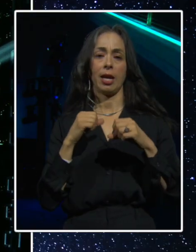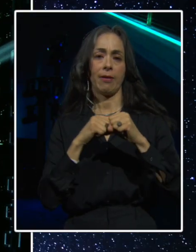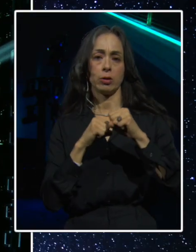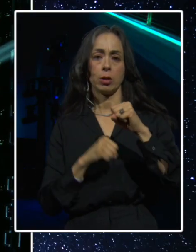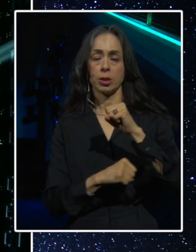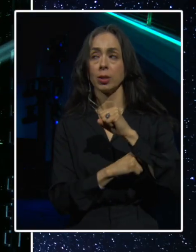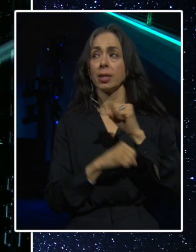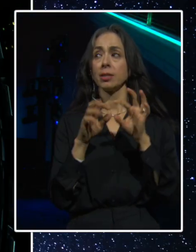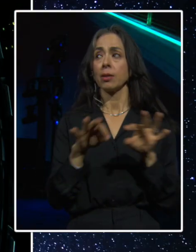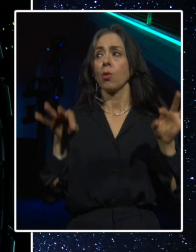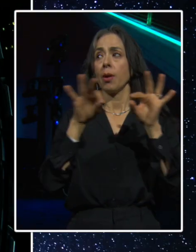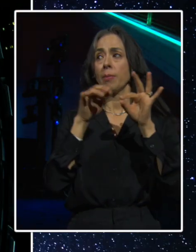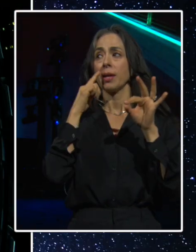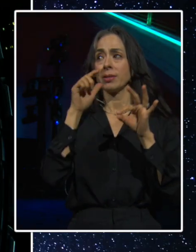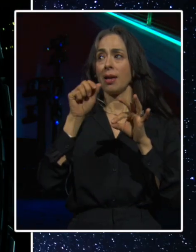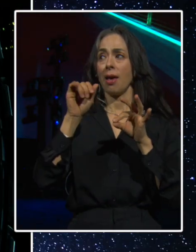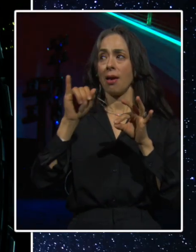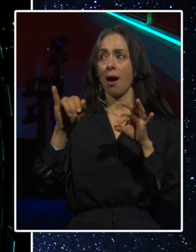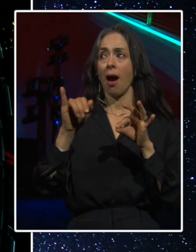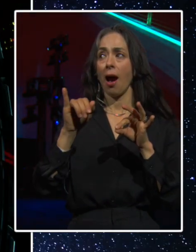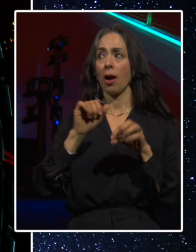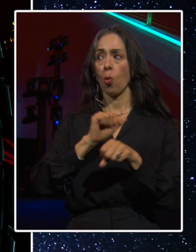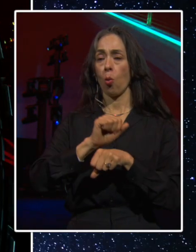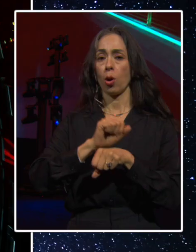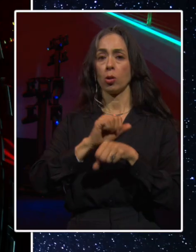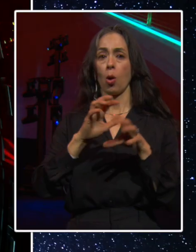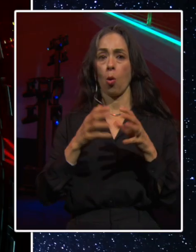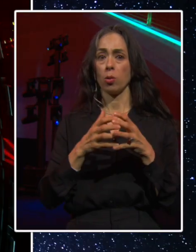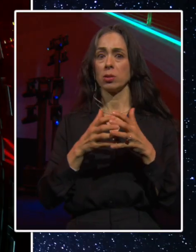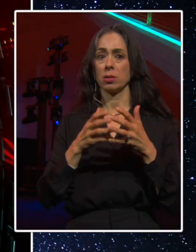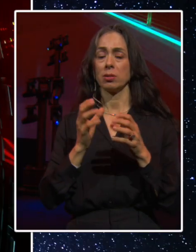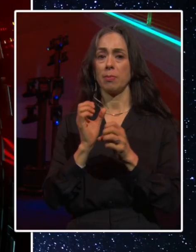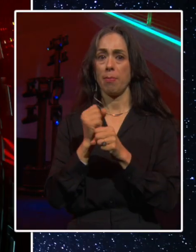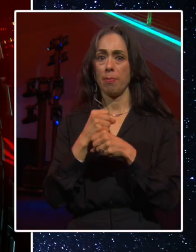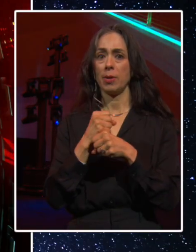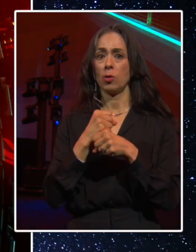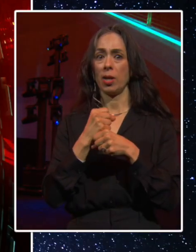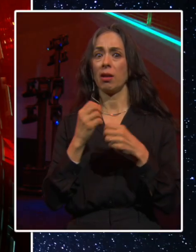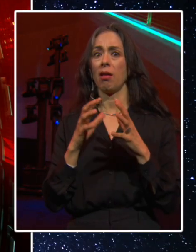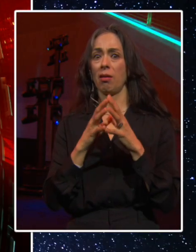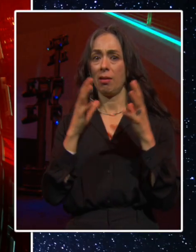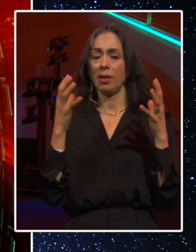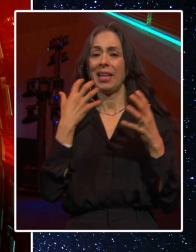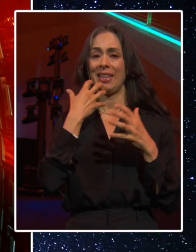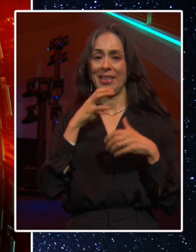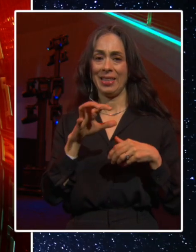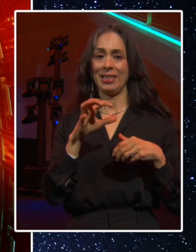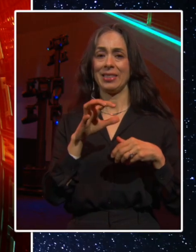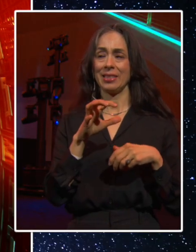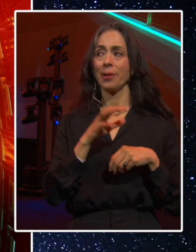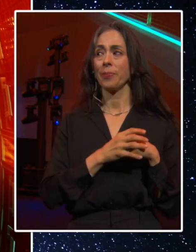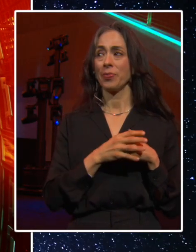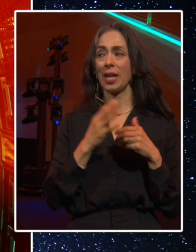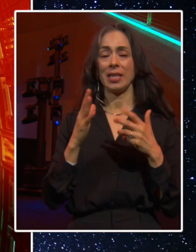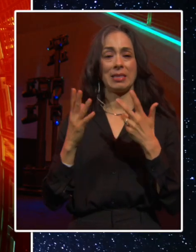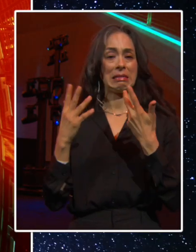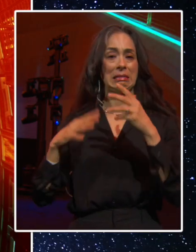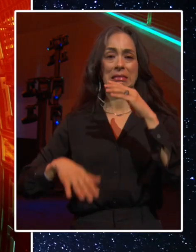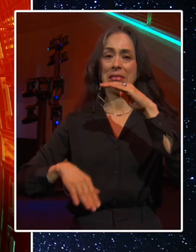This is key because AI workloads generate immense heat and traditional air cooling has reached its limit.